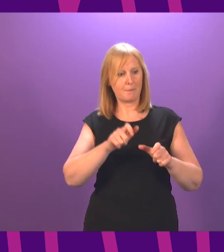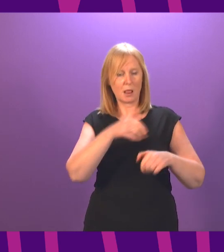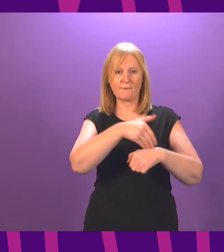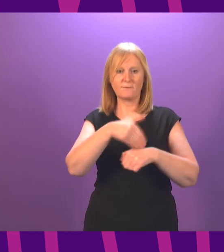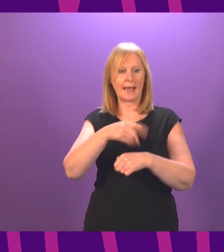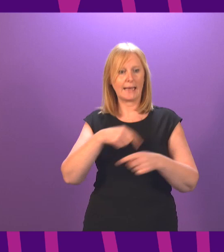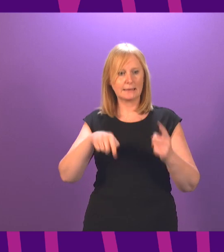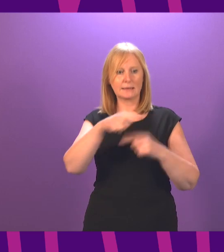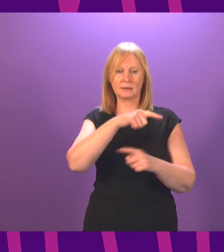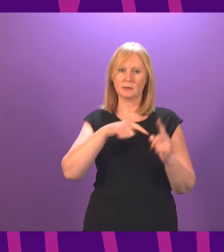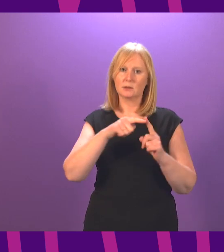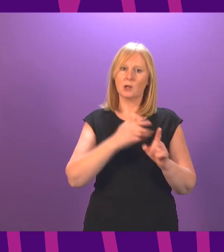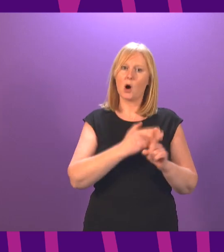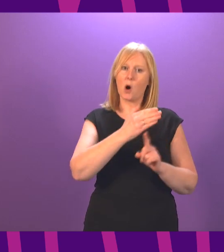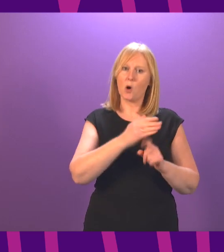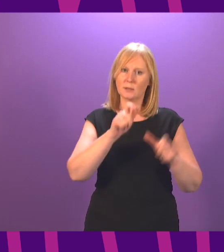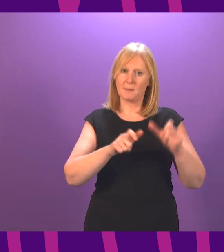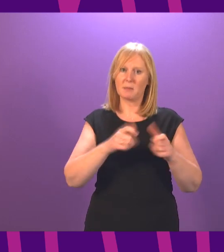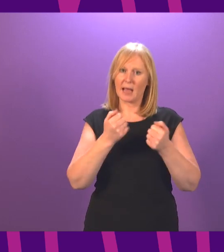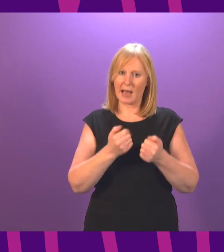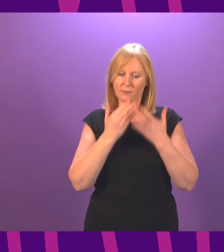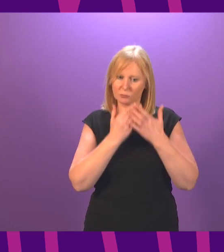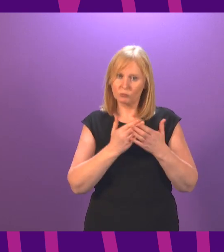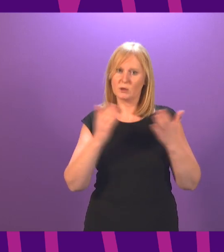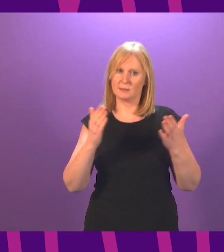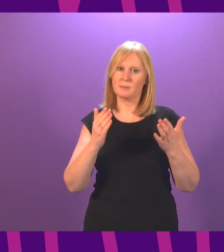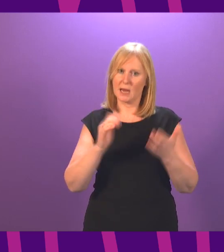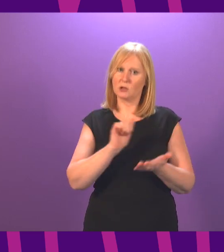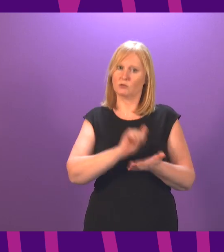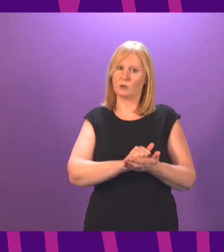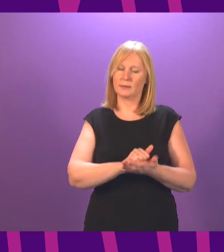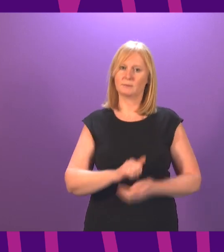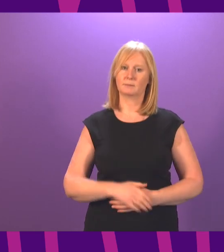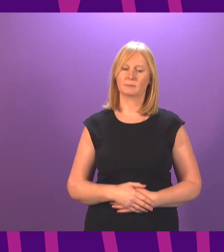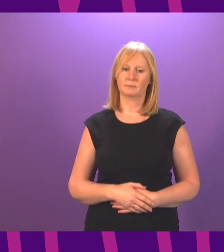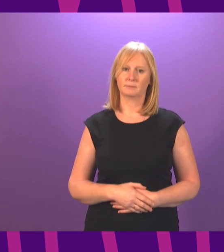that all our older people are finally treated with the dignity and respect that they deserve?